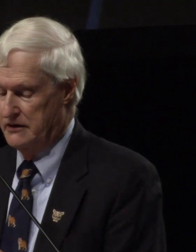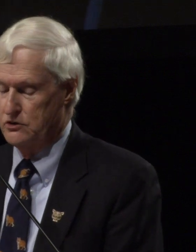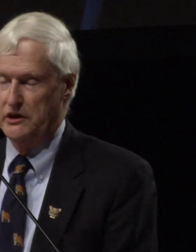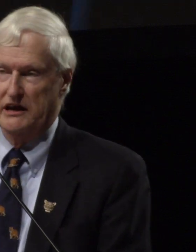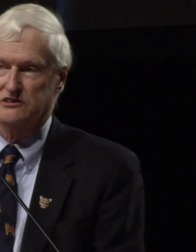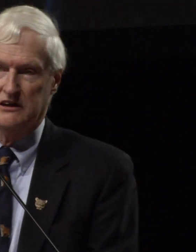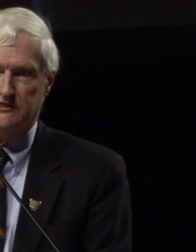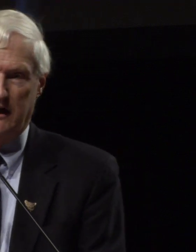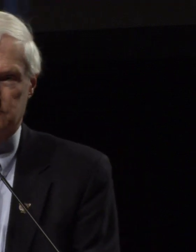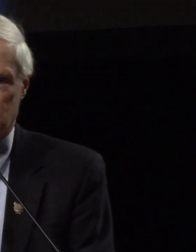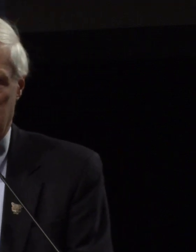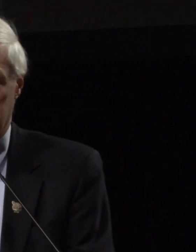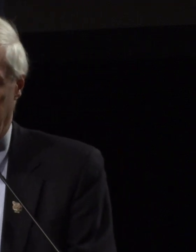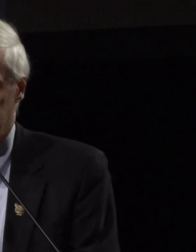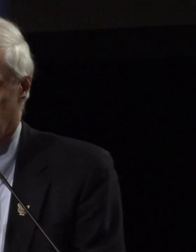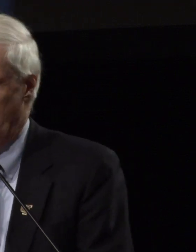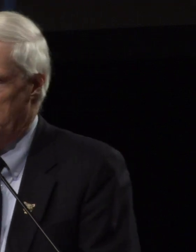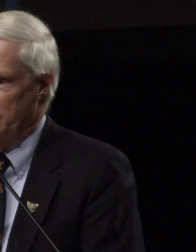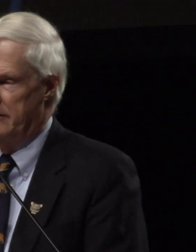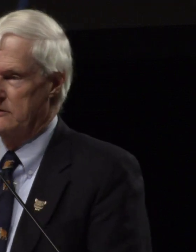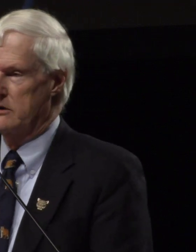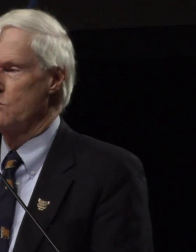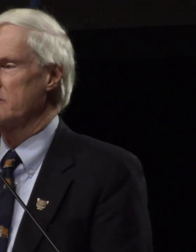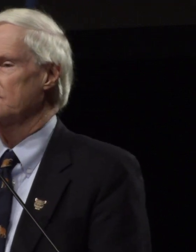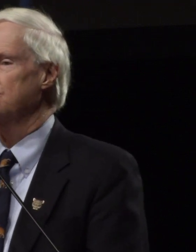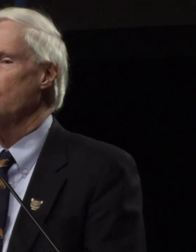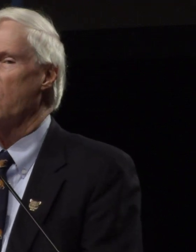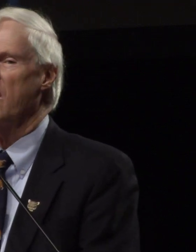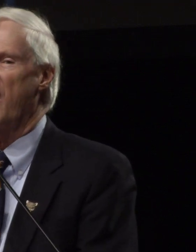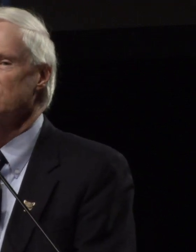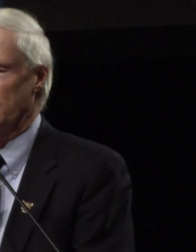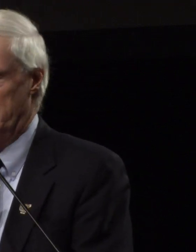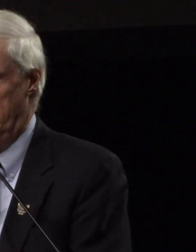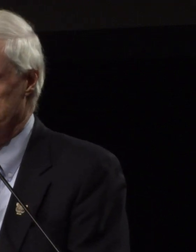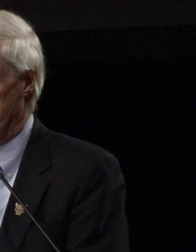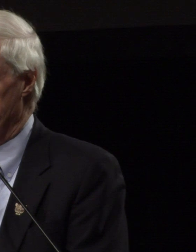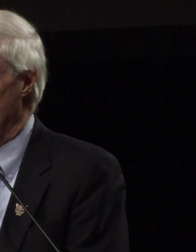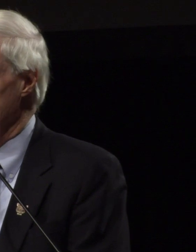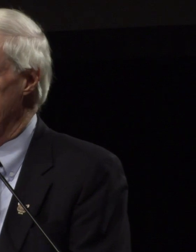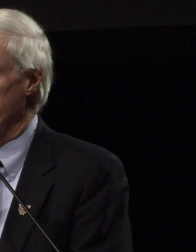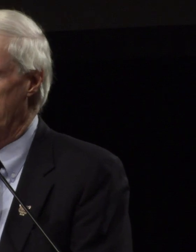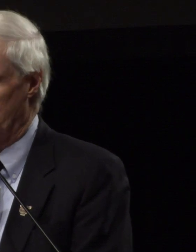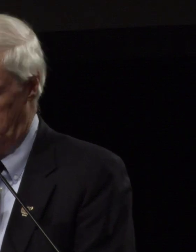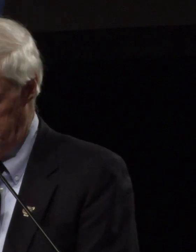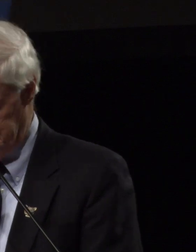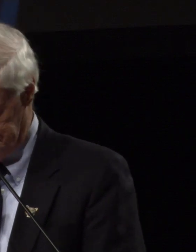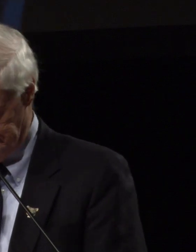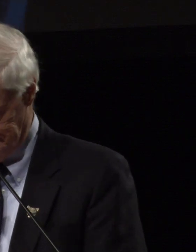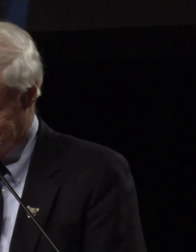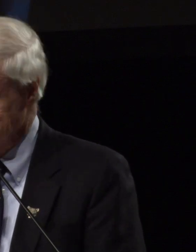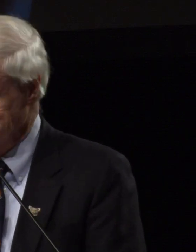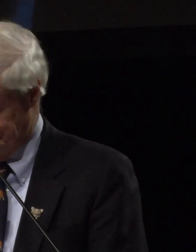INCLUDING A $10,000 CASH AWARD! AND THERE WERE MORE THAN 400 ENTRIES FROM AROUND THE WORLD!